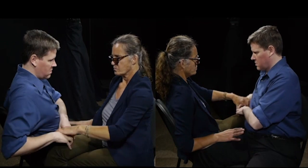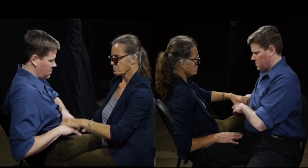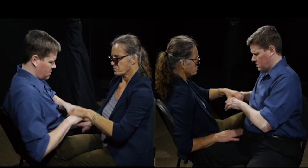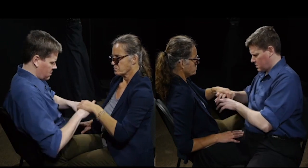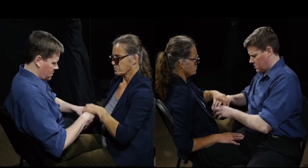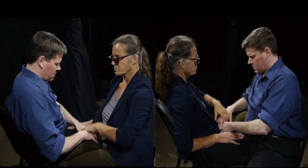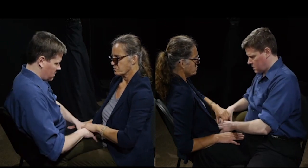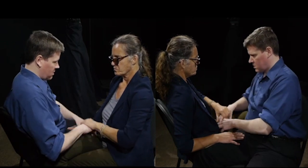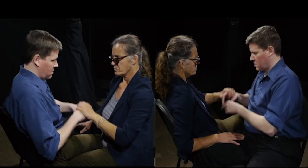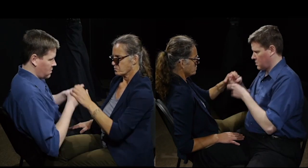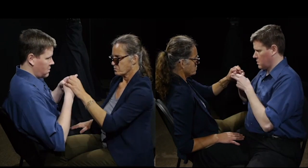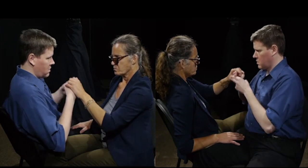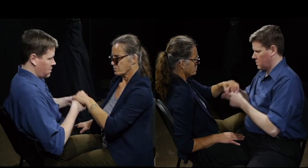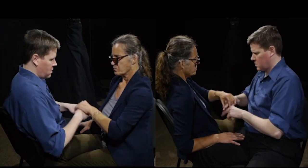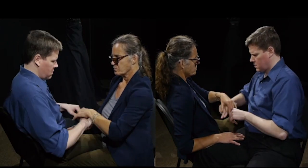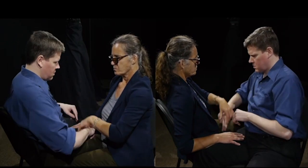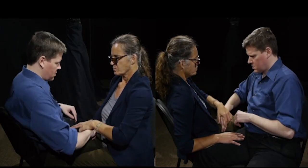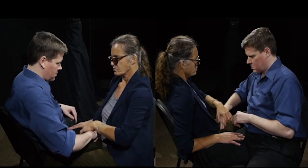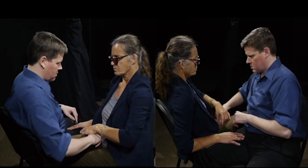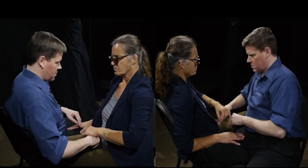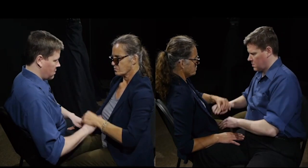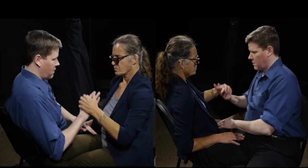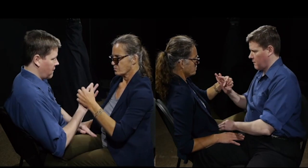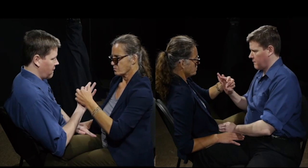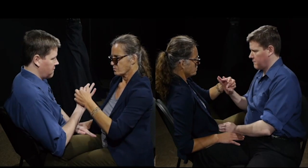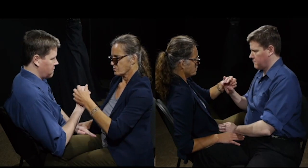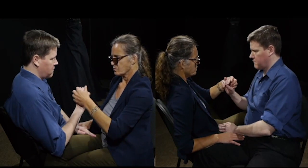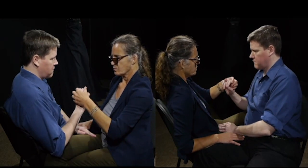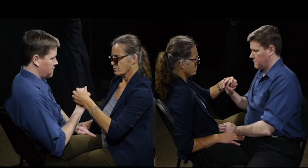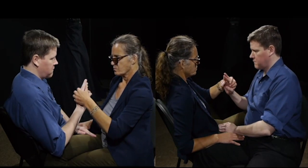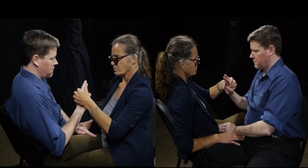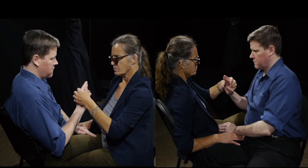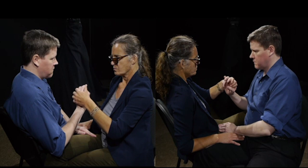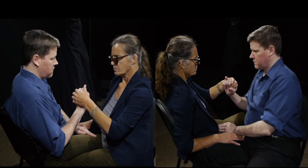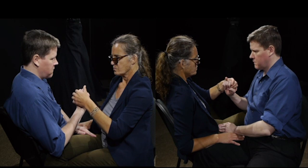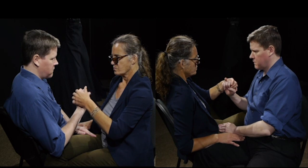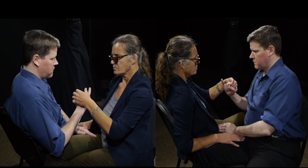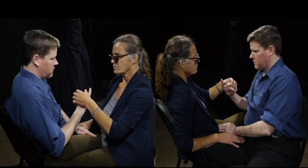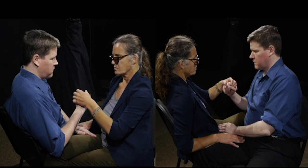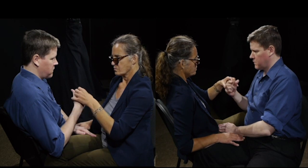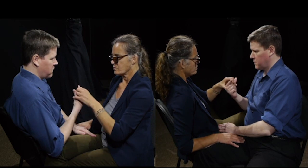Looking at the data through one set of categories or another, yields different patterns.